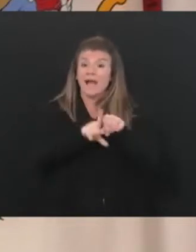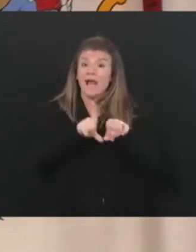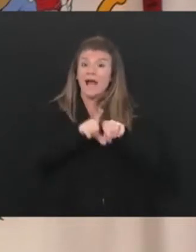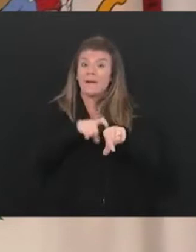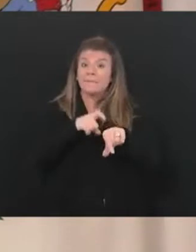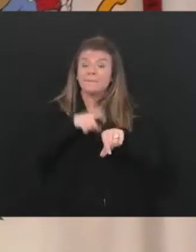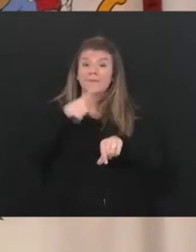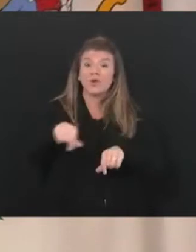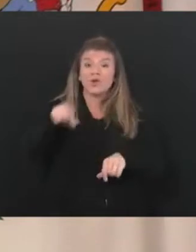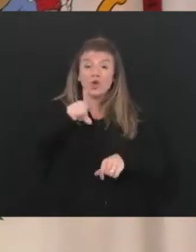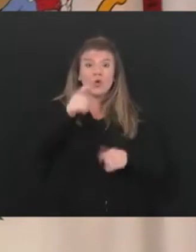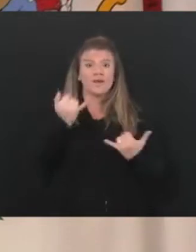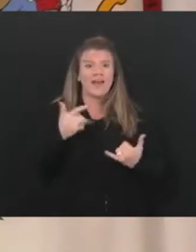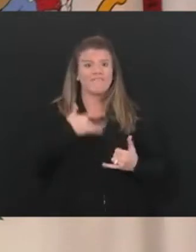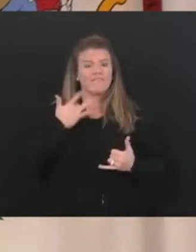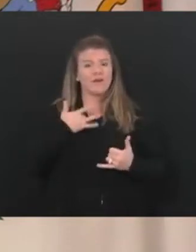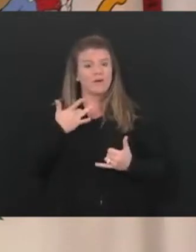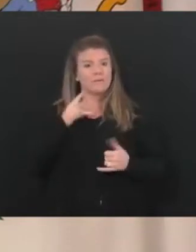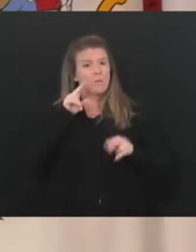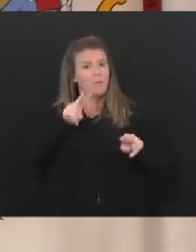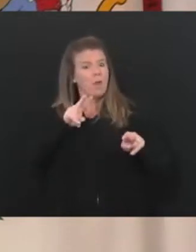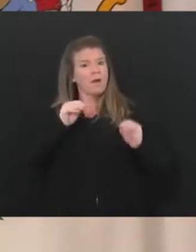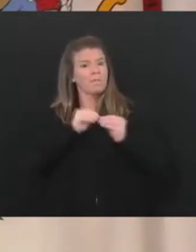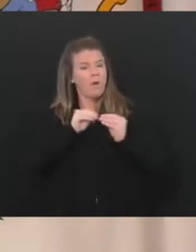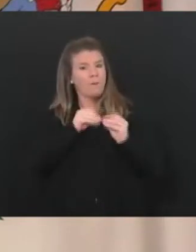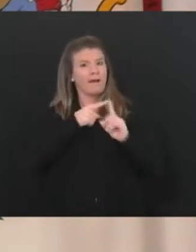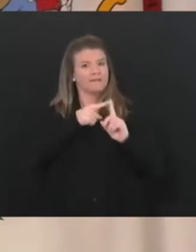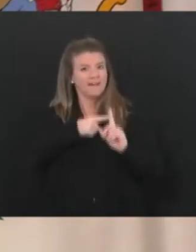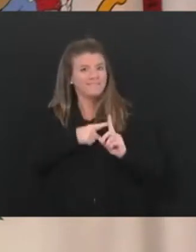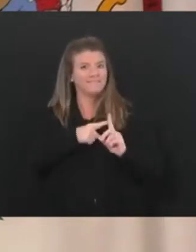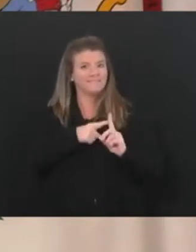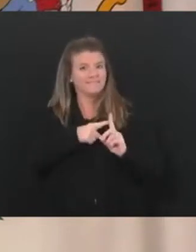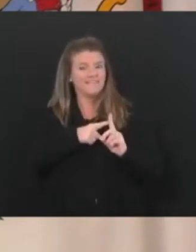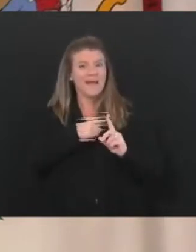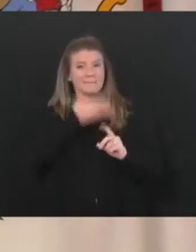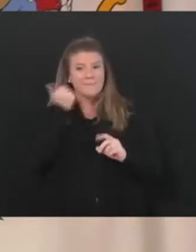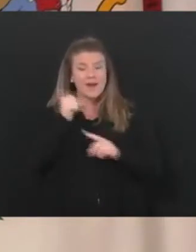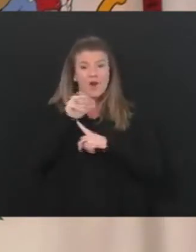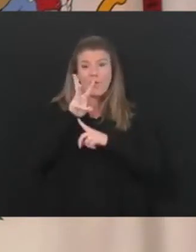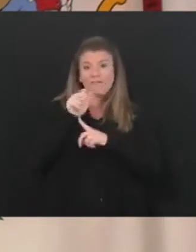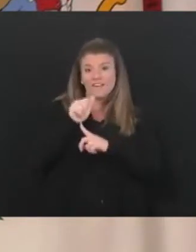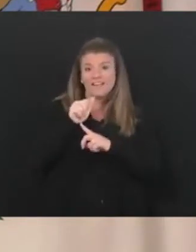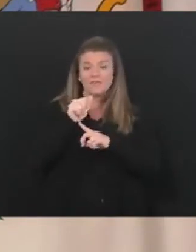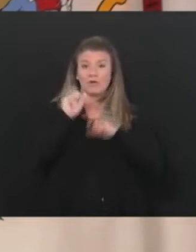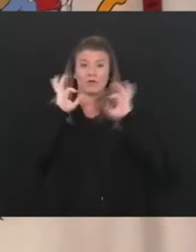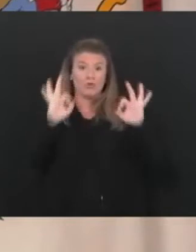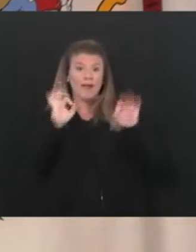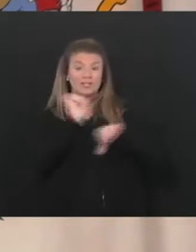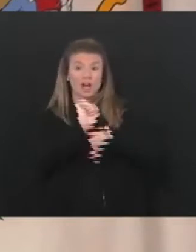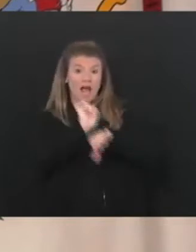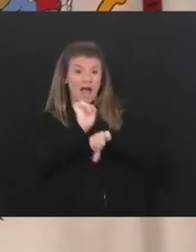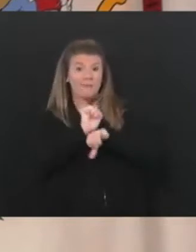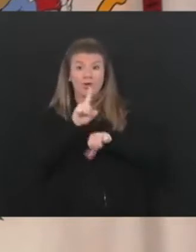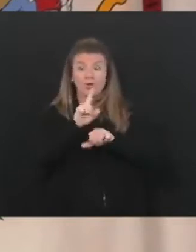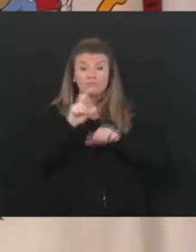MY BOOK. BUT AT THE SAME TIME, PLEASE, ALTHOUGH THINGS ARE LOOKING SOMEWHAT BETTER, AND THEY